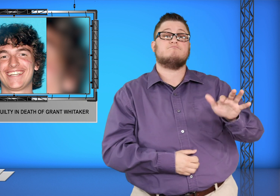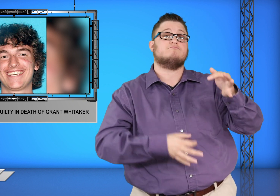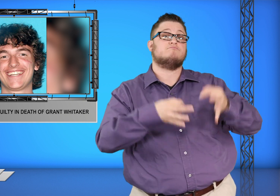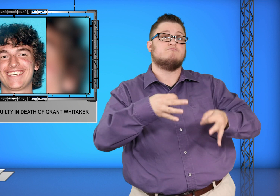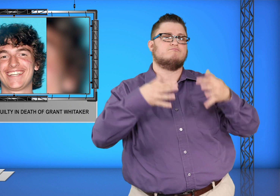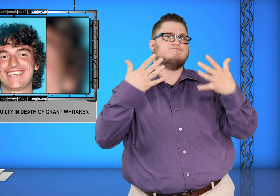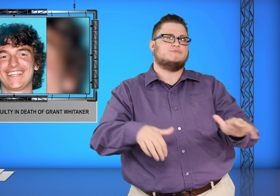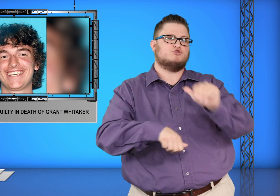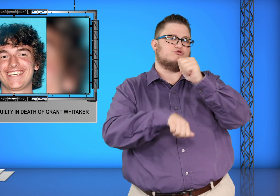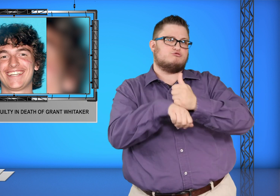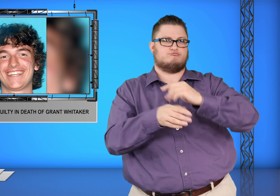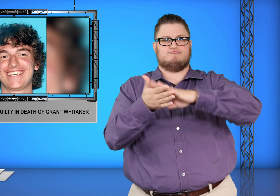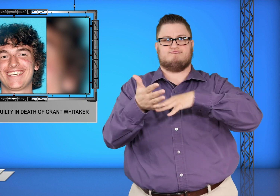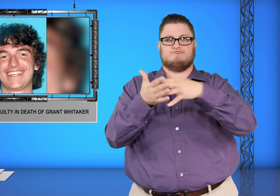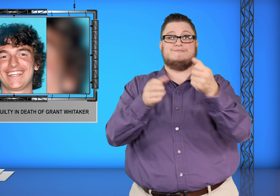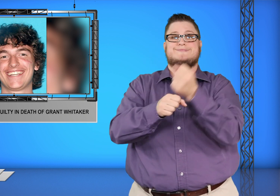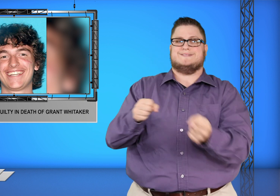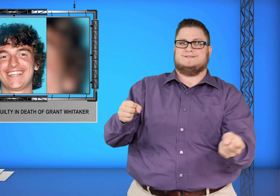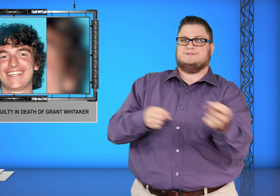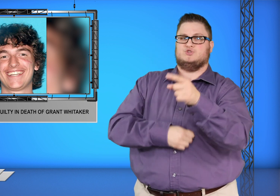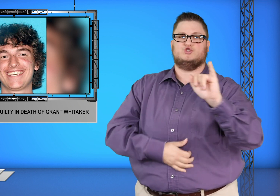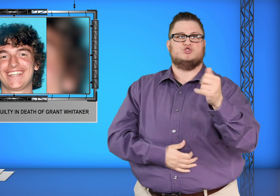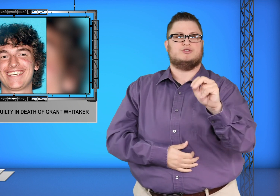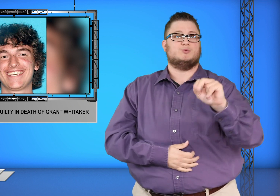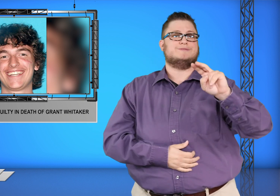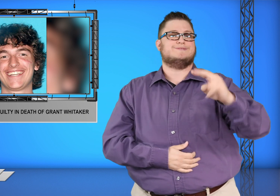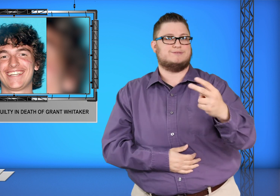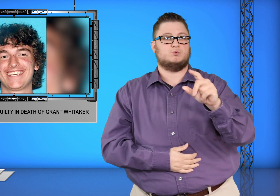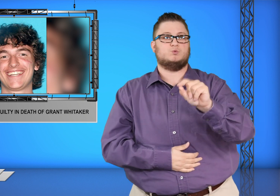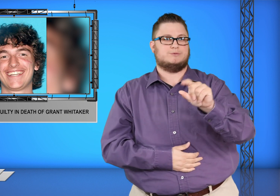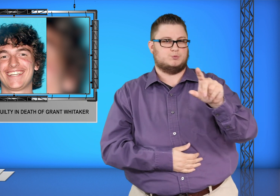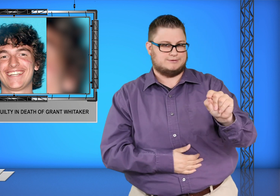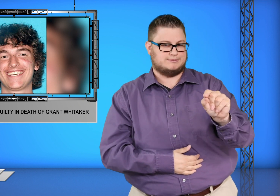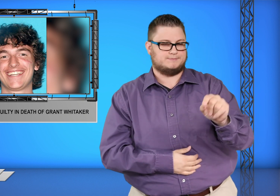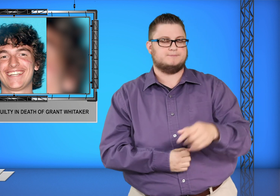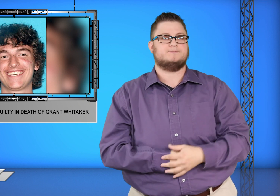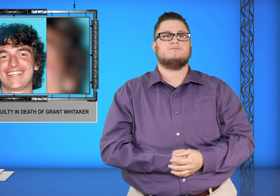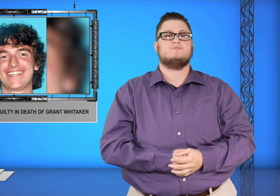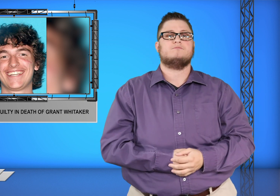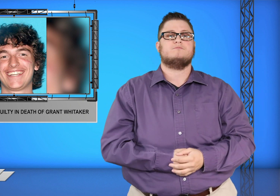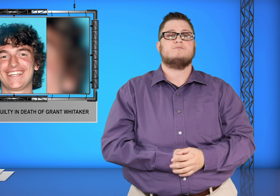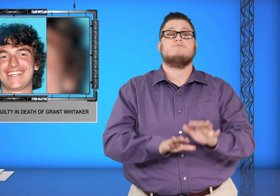His trial date is set for January 2, 2020.